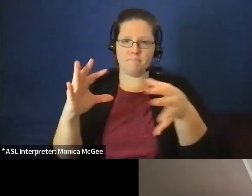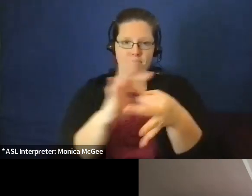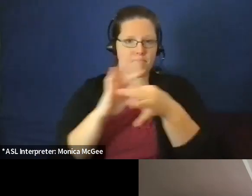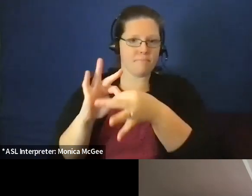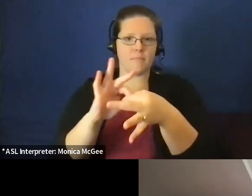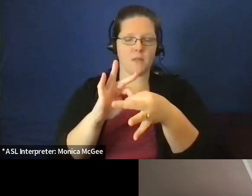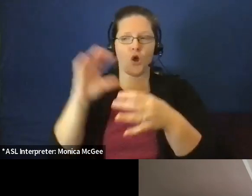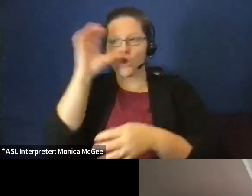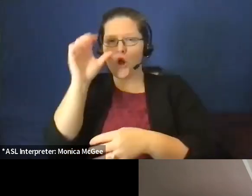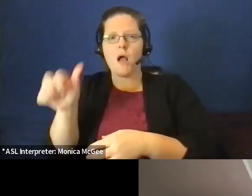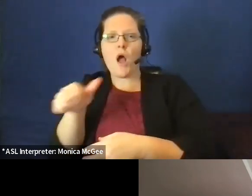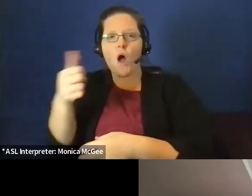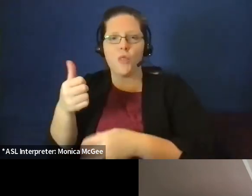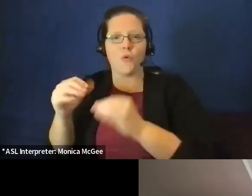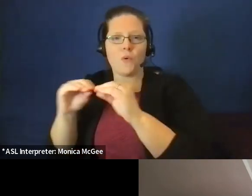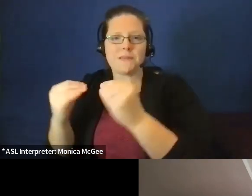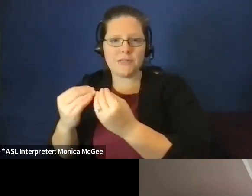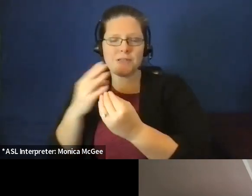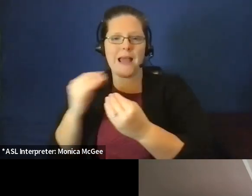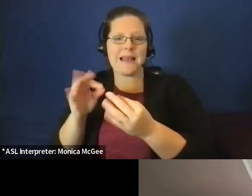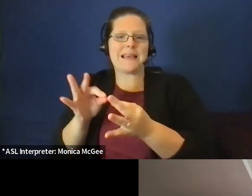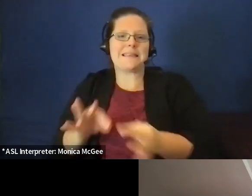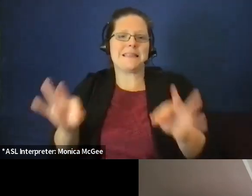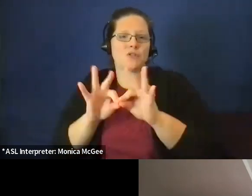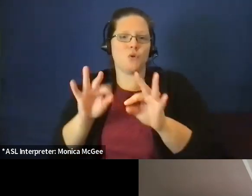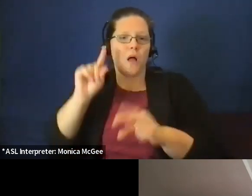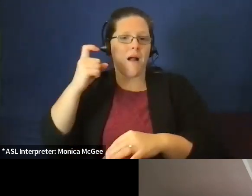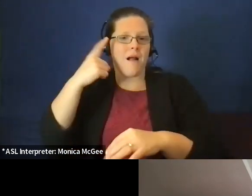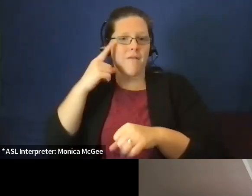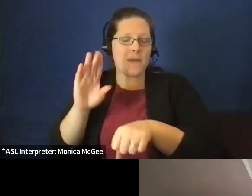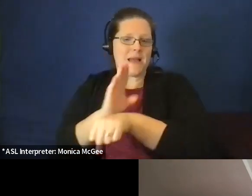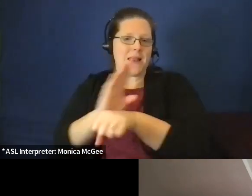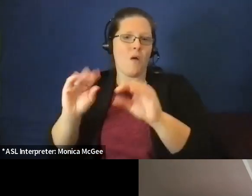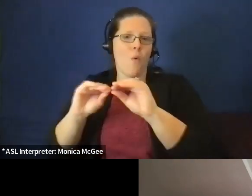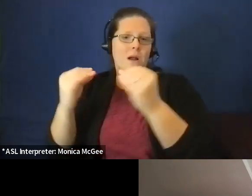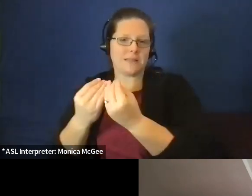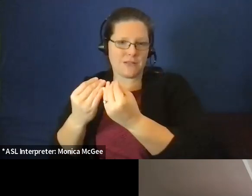need and preparing them through your staff, consumers, fully involved